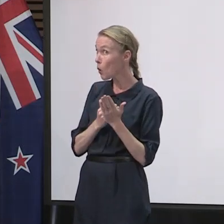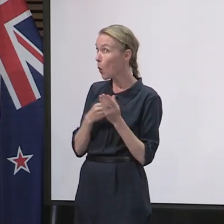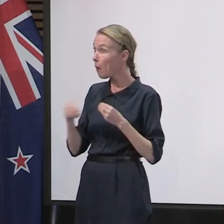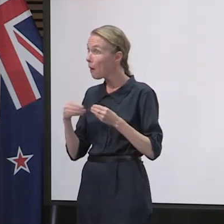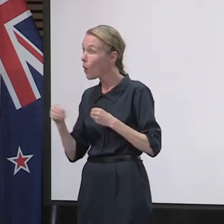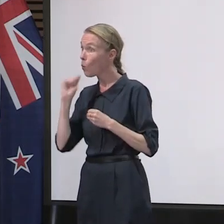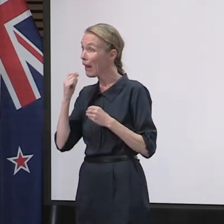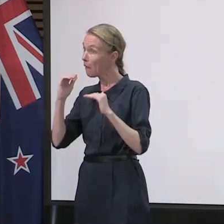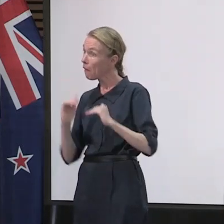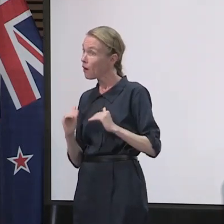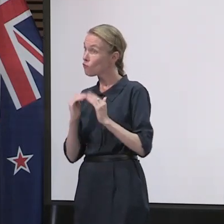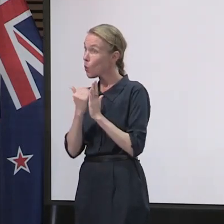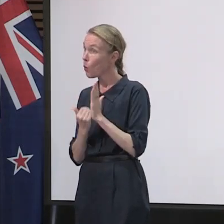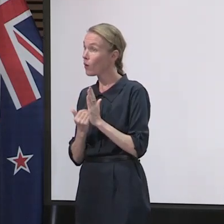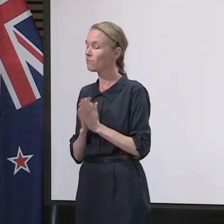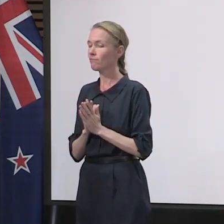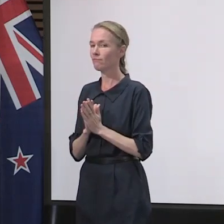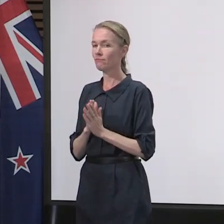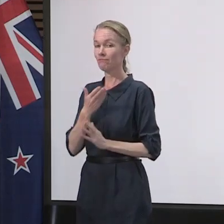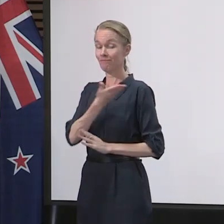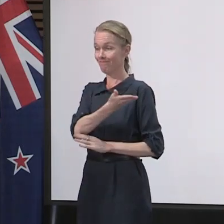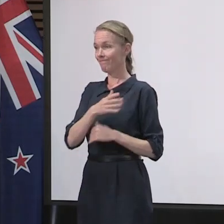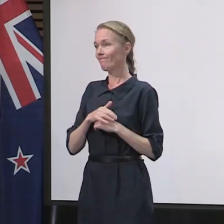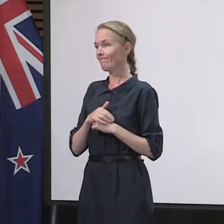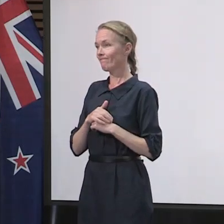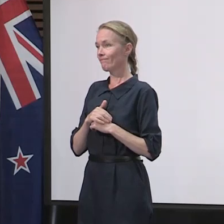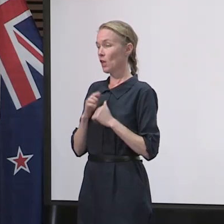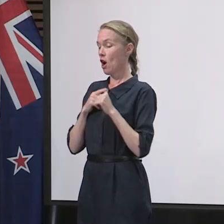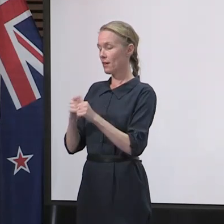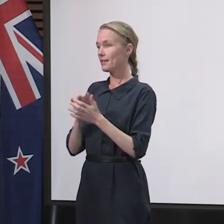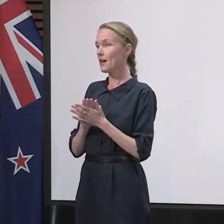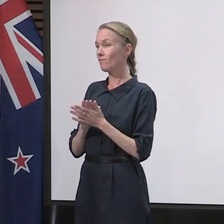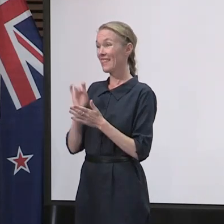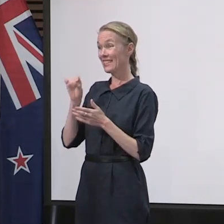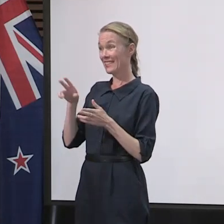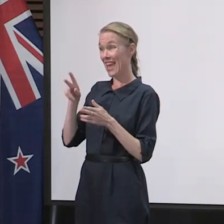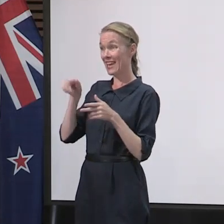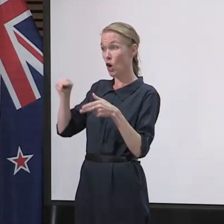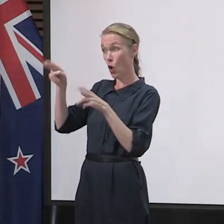certain categories? We have